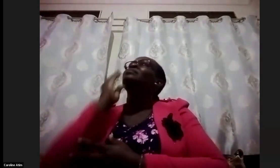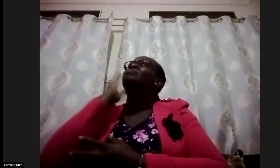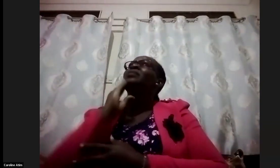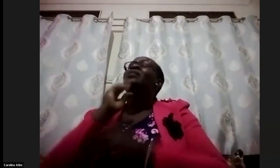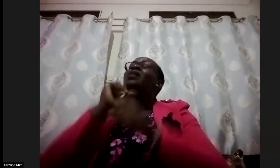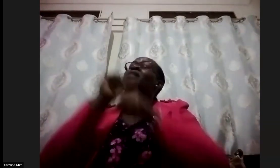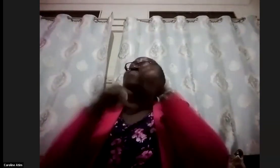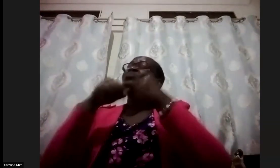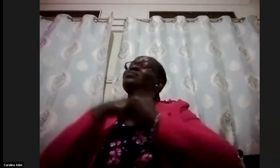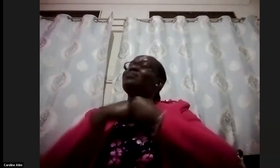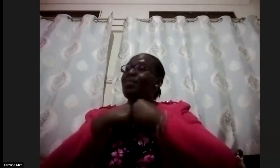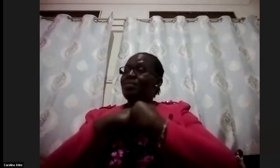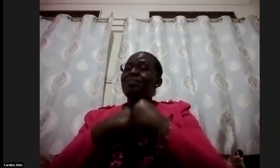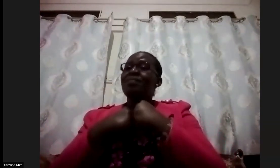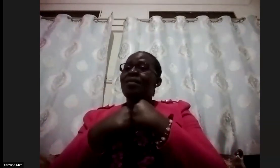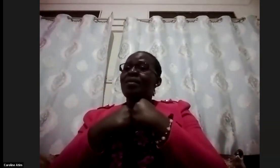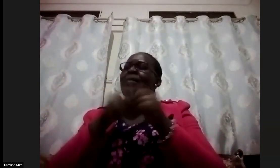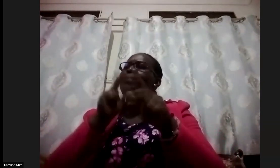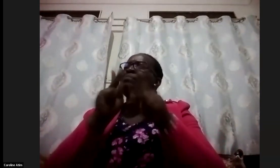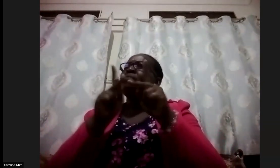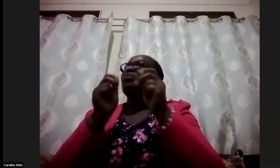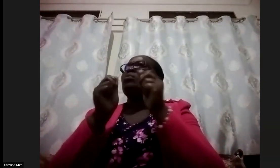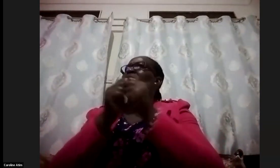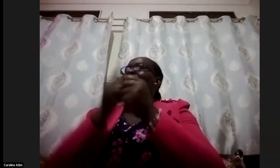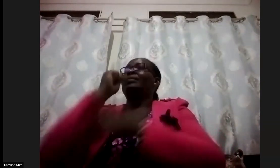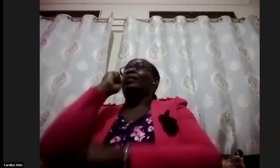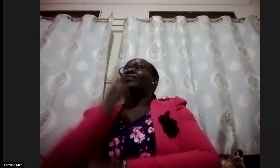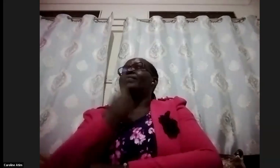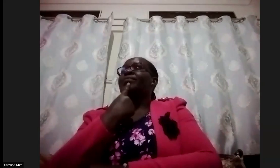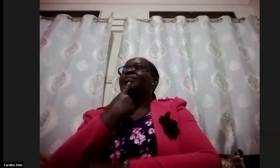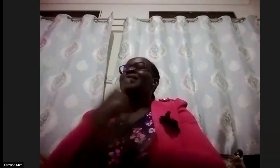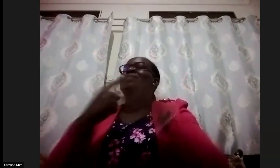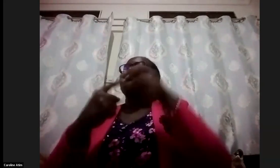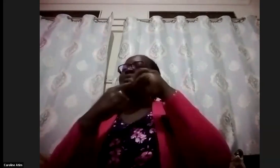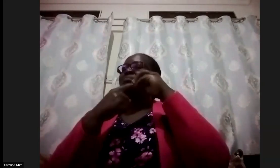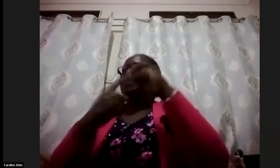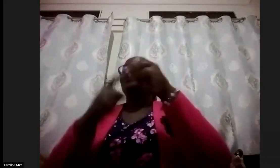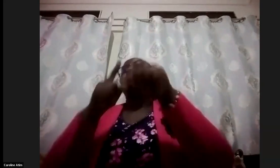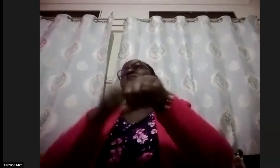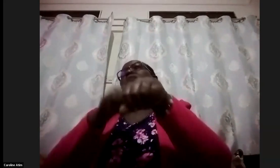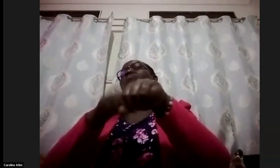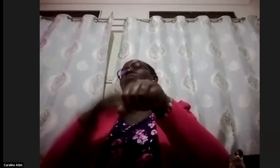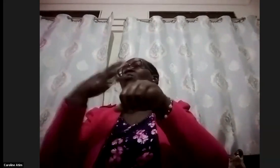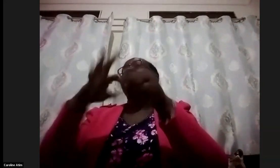to time constraints. For myself, I've really experienced the challenges that deaf people experience, especially during